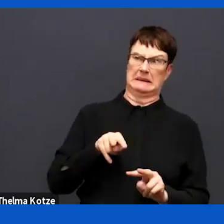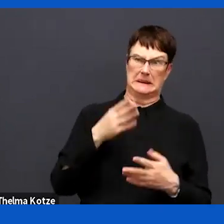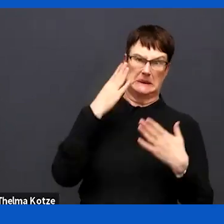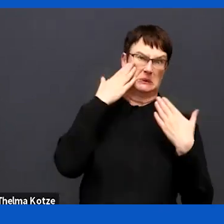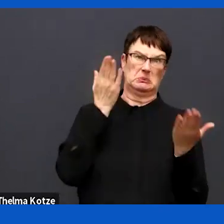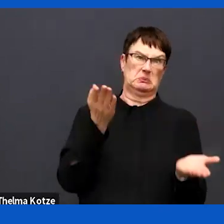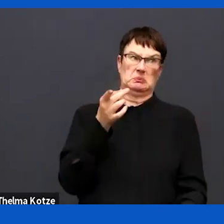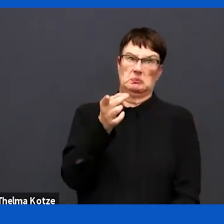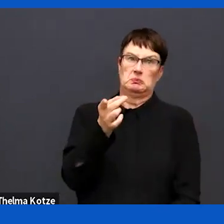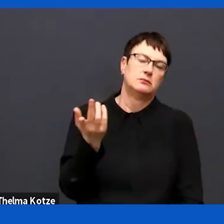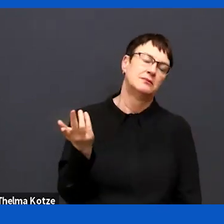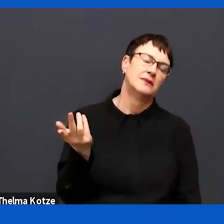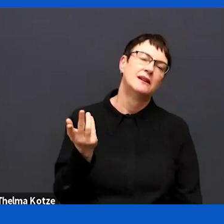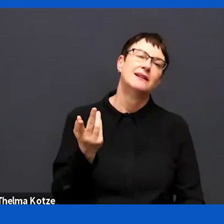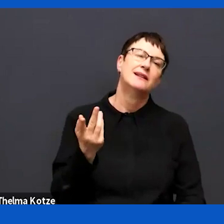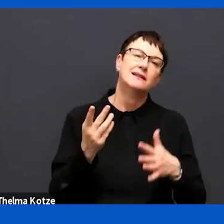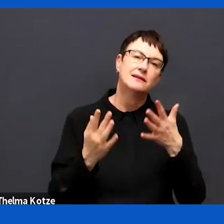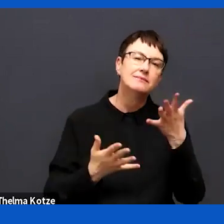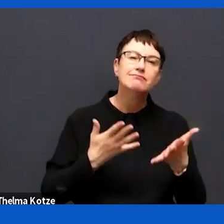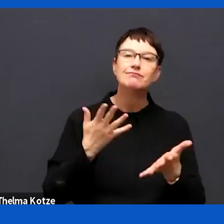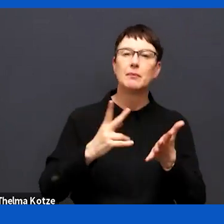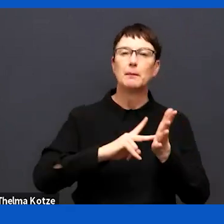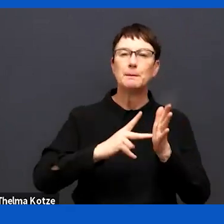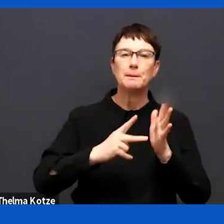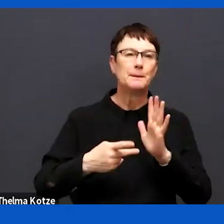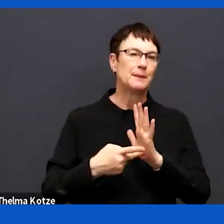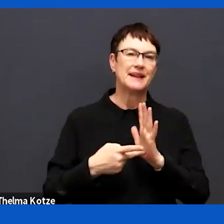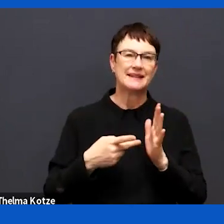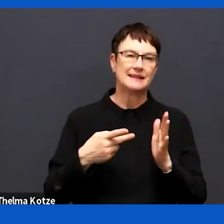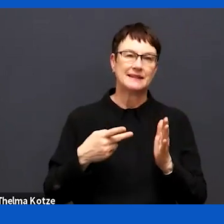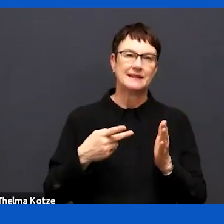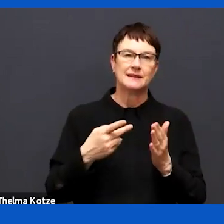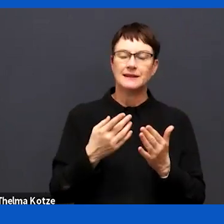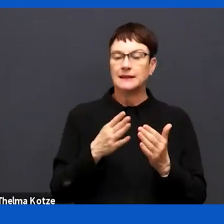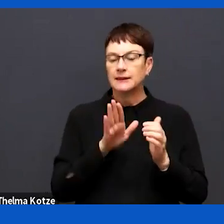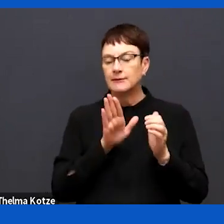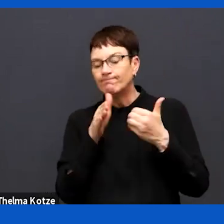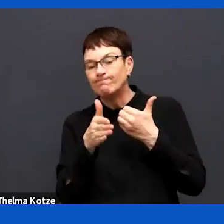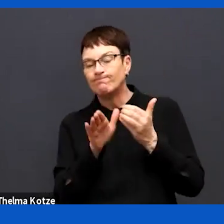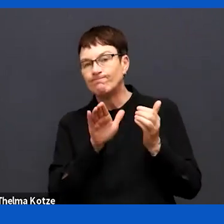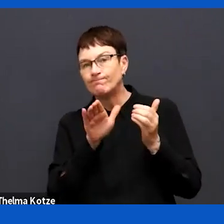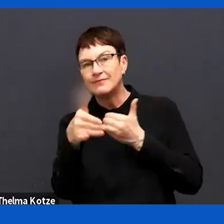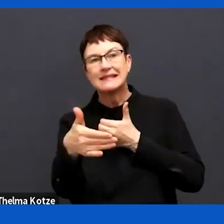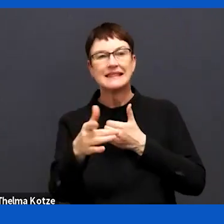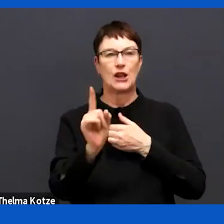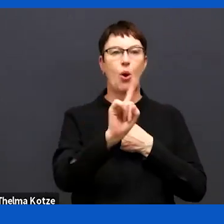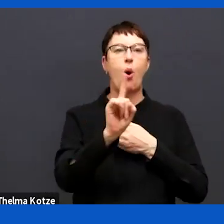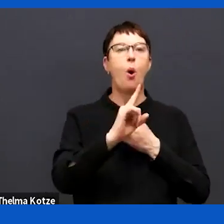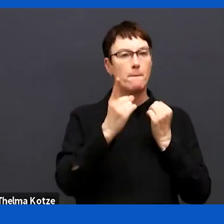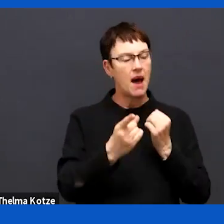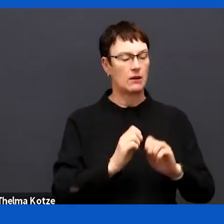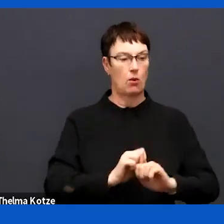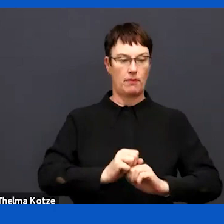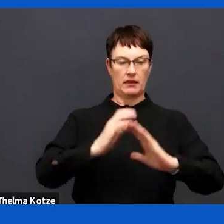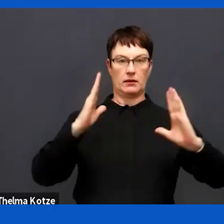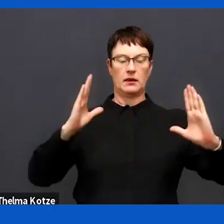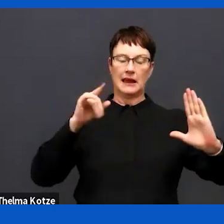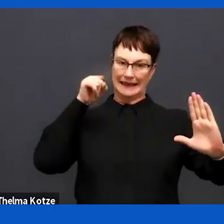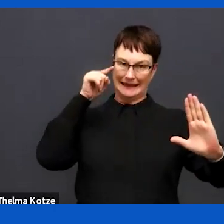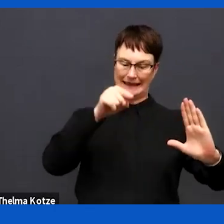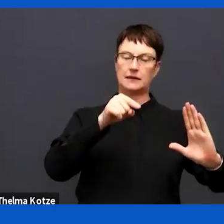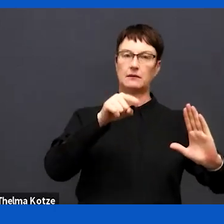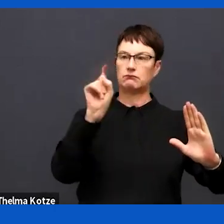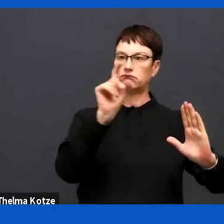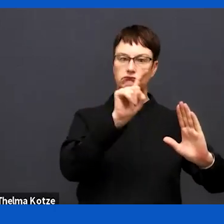for people than stuff which is hidden away in the browser. There is no sort of perfect solution for